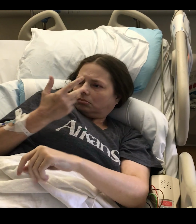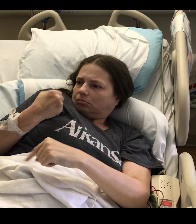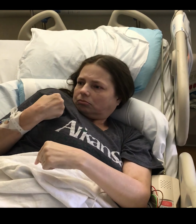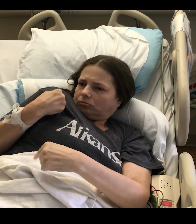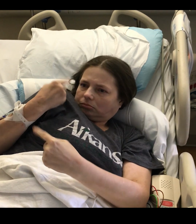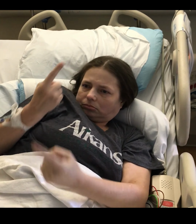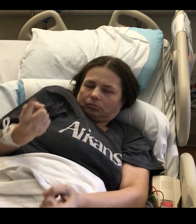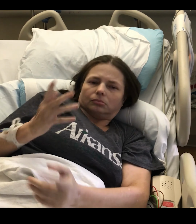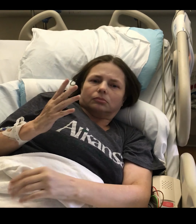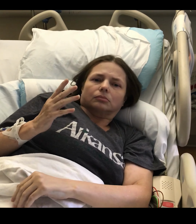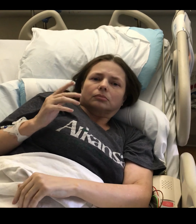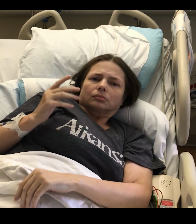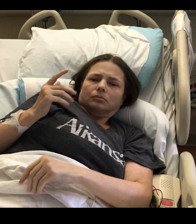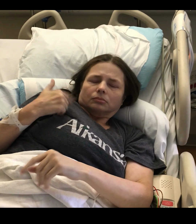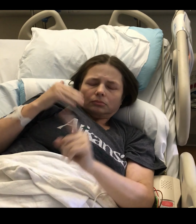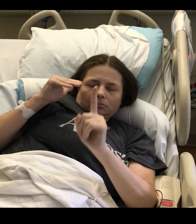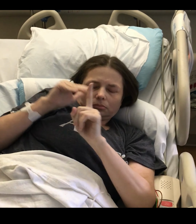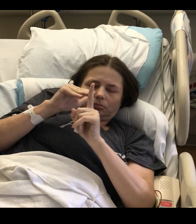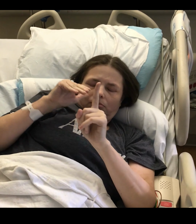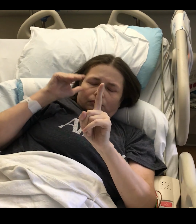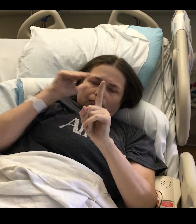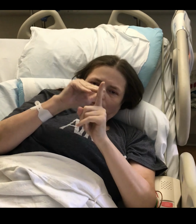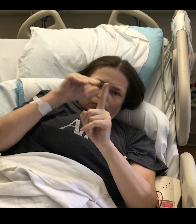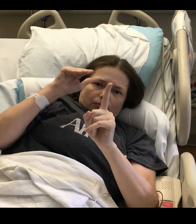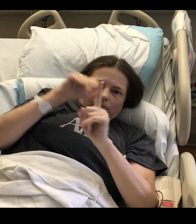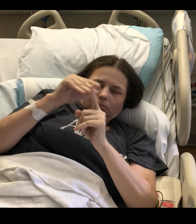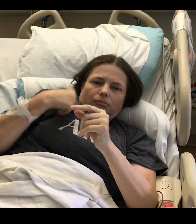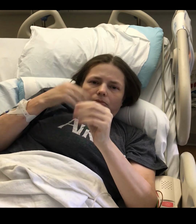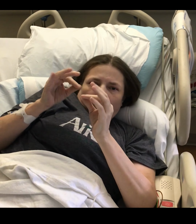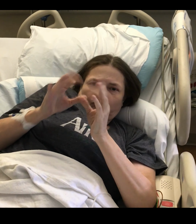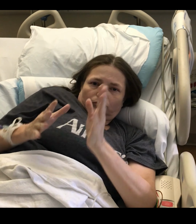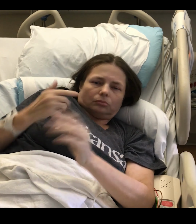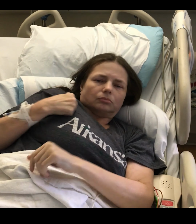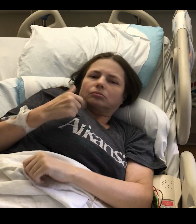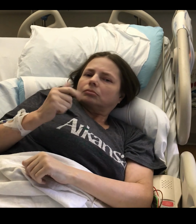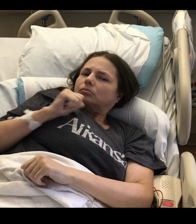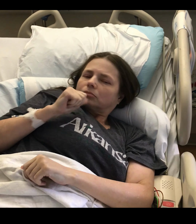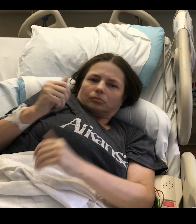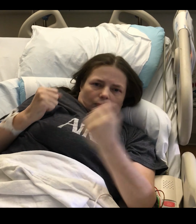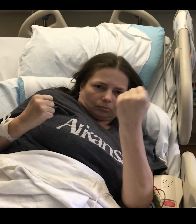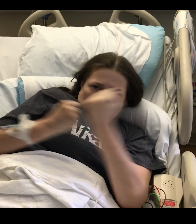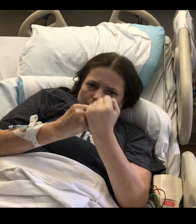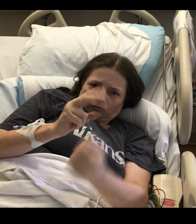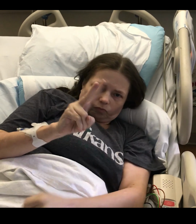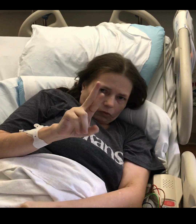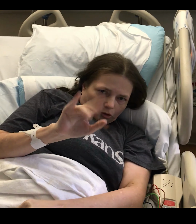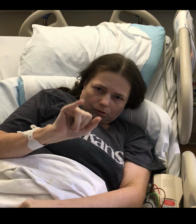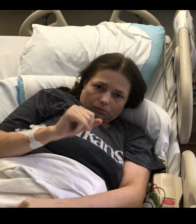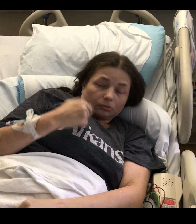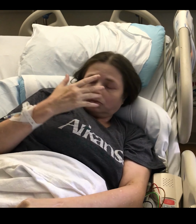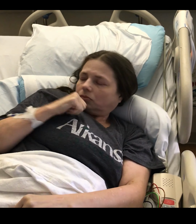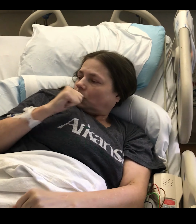some time now. I repeatedly asked and made it clear from day one what I needed. I do not use Video Remote Interpreting (VRI)